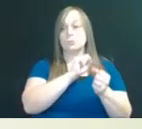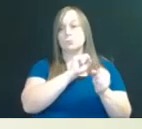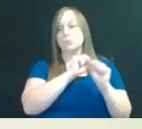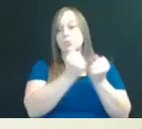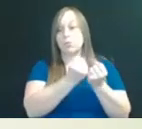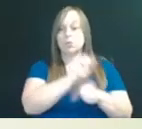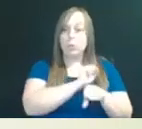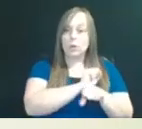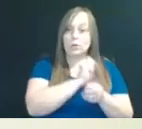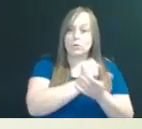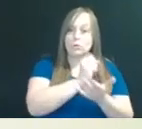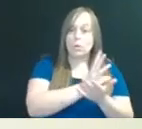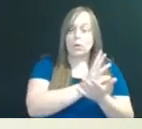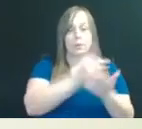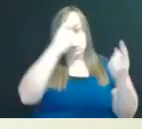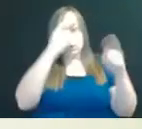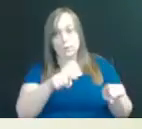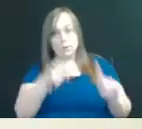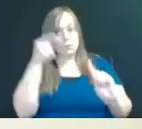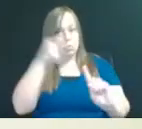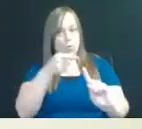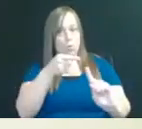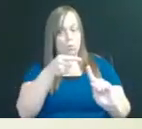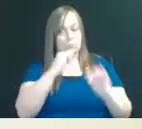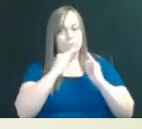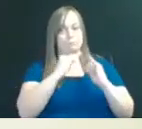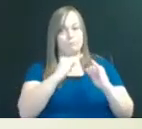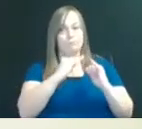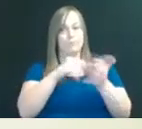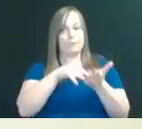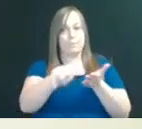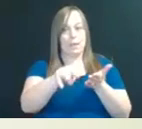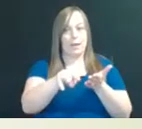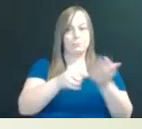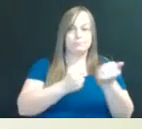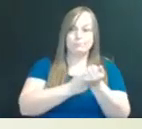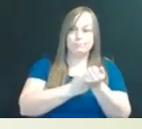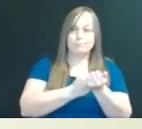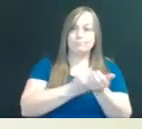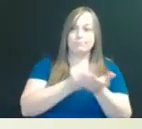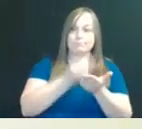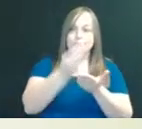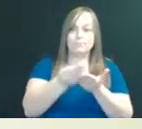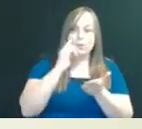you want them to agree to that goal so that they can fund and sponsor these services